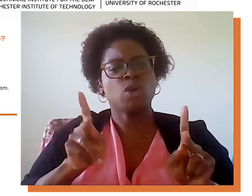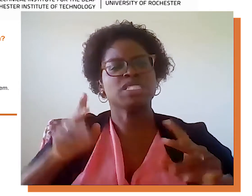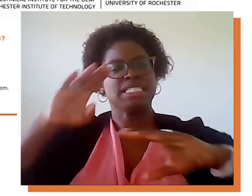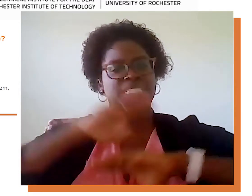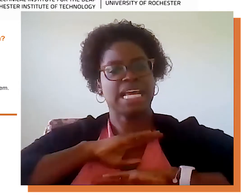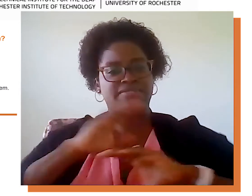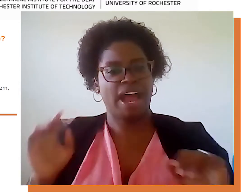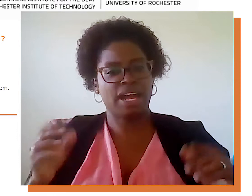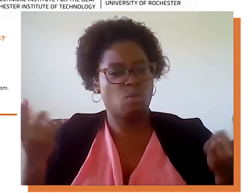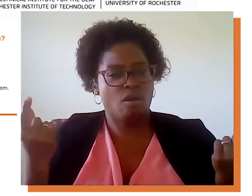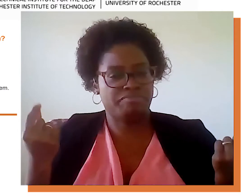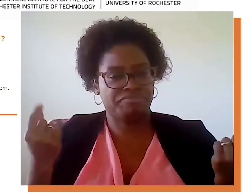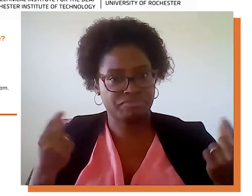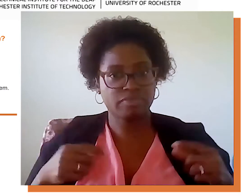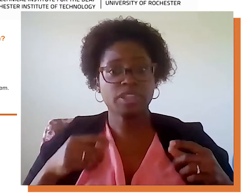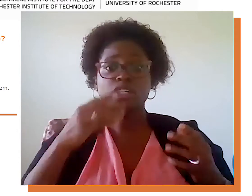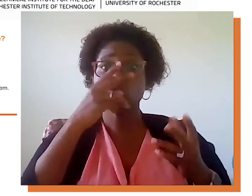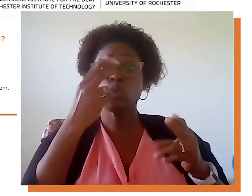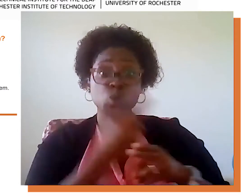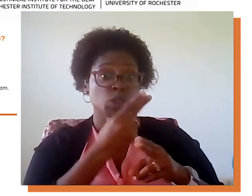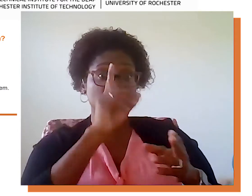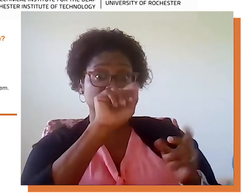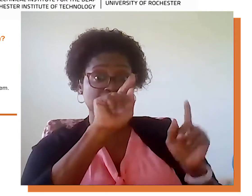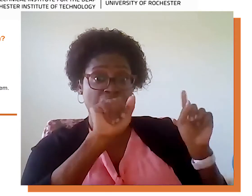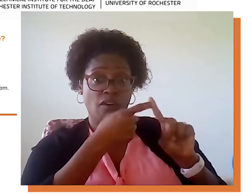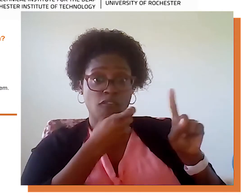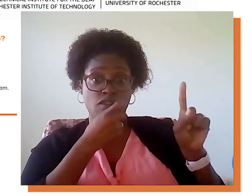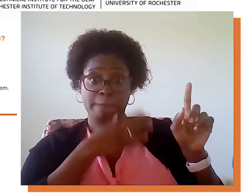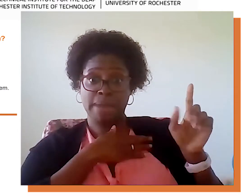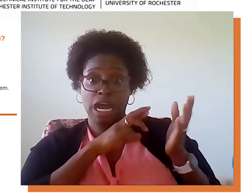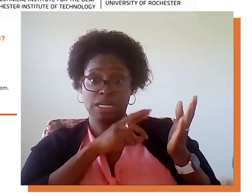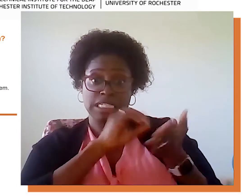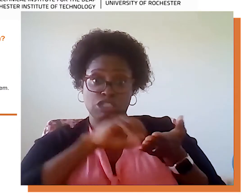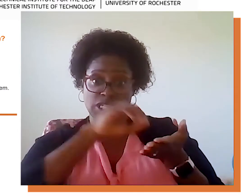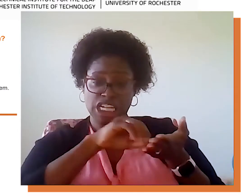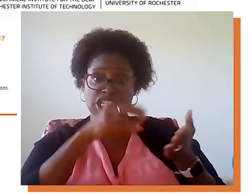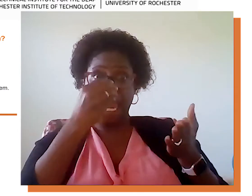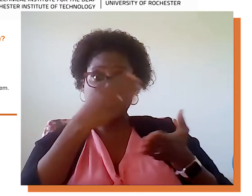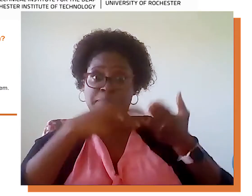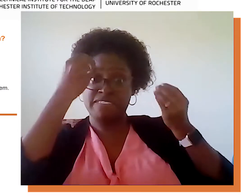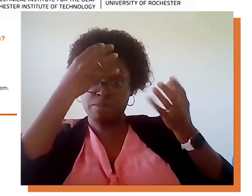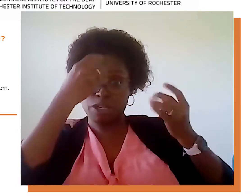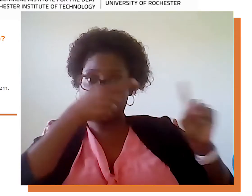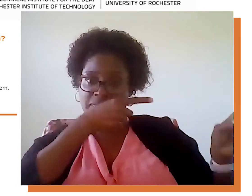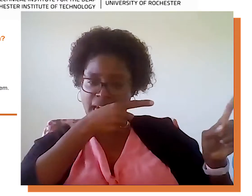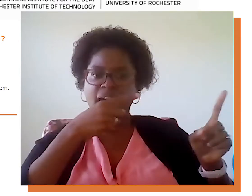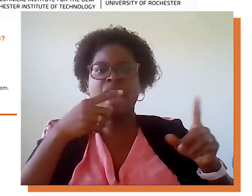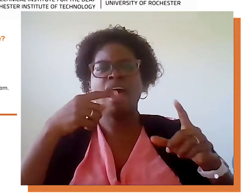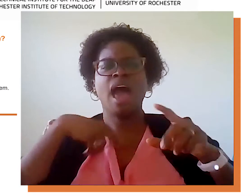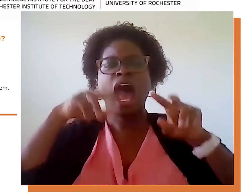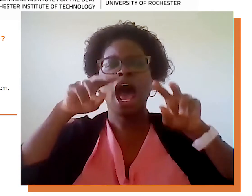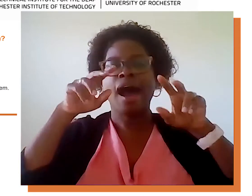make hard-of-hearing people satisfied with their lives? So, I took some information from my dissertation,